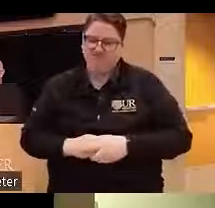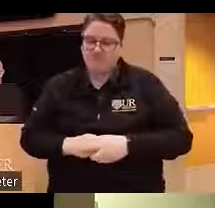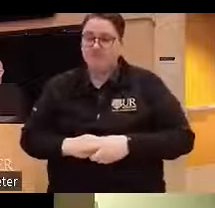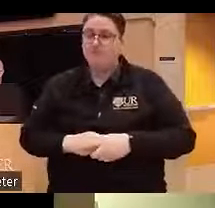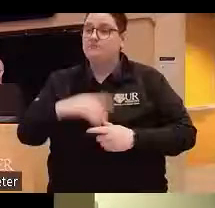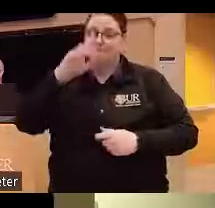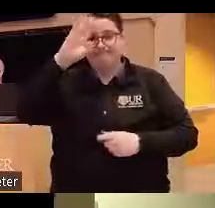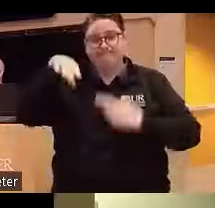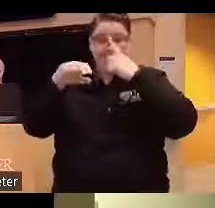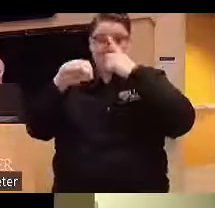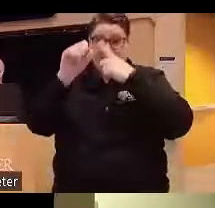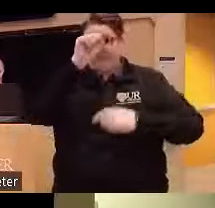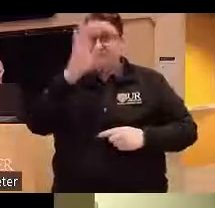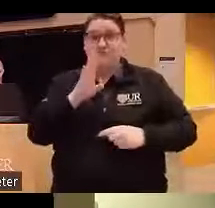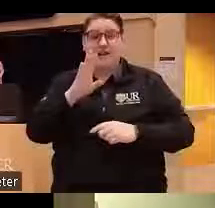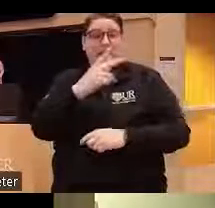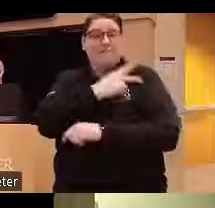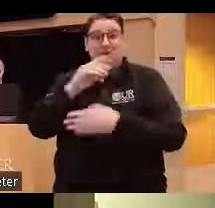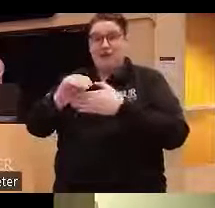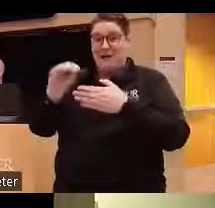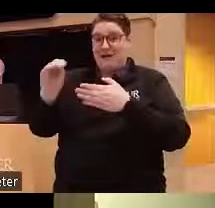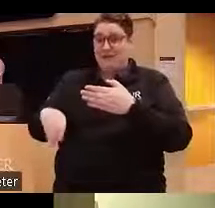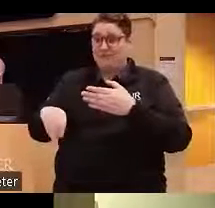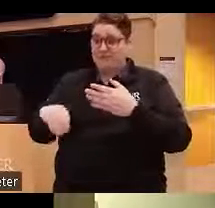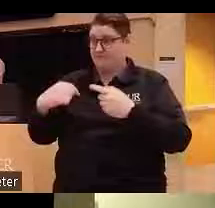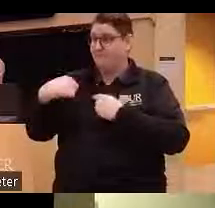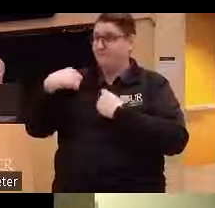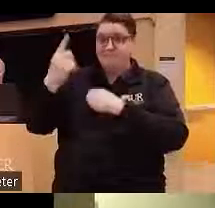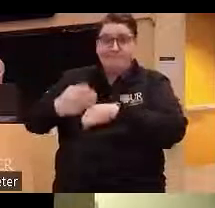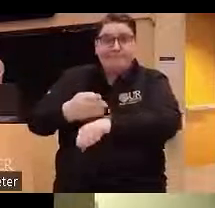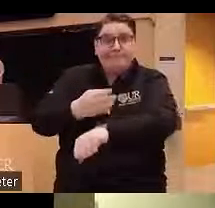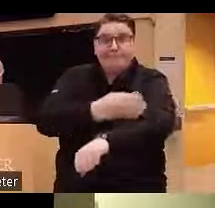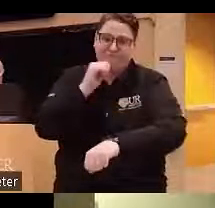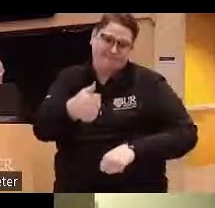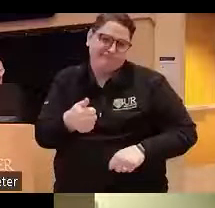schizophrenia patient outcomes for the most part have not improved in many years it's arguable